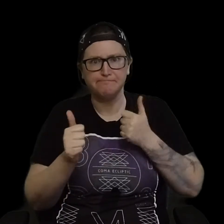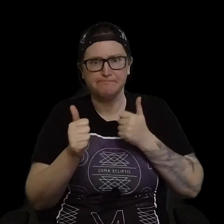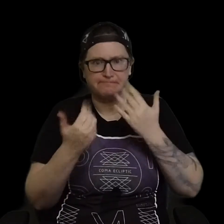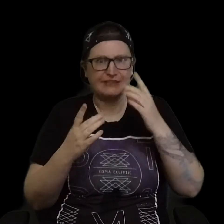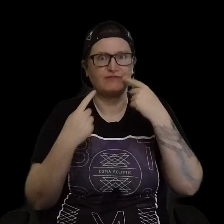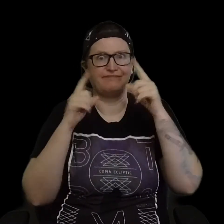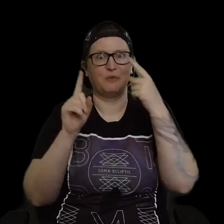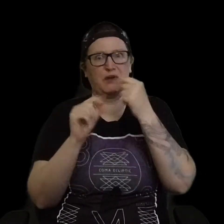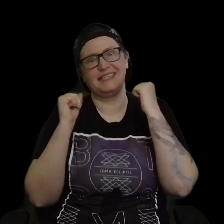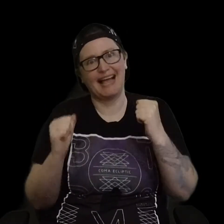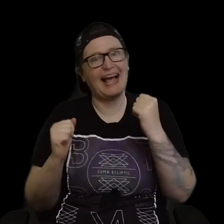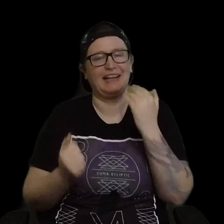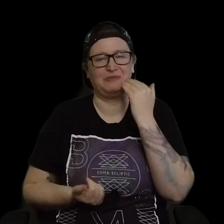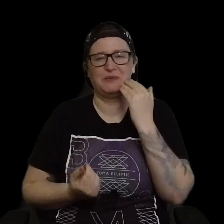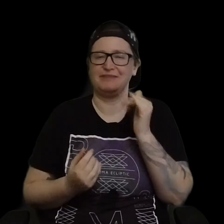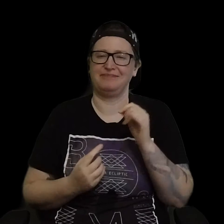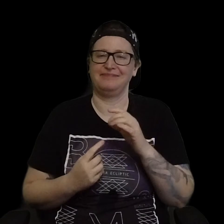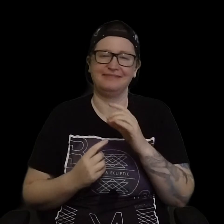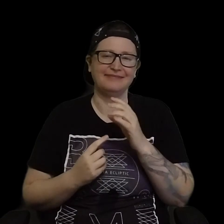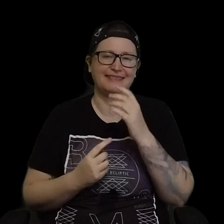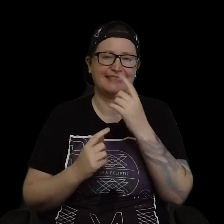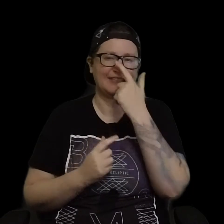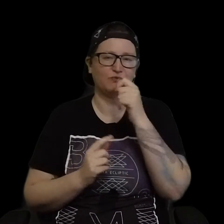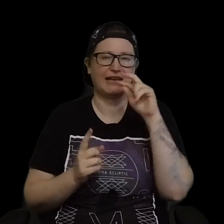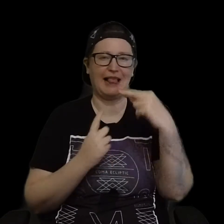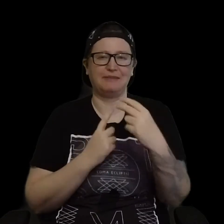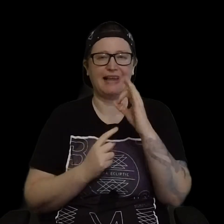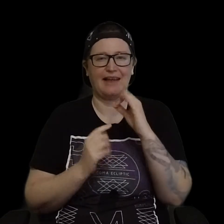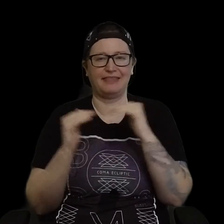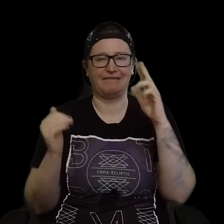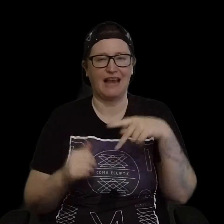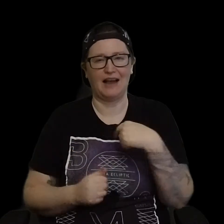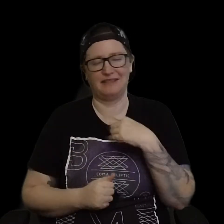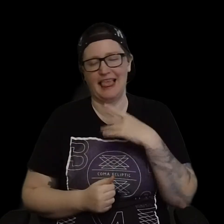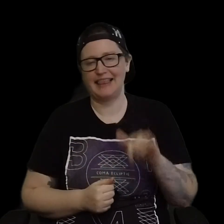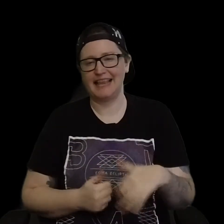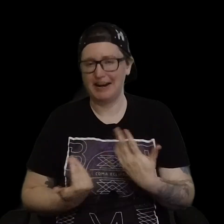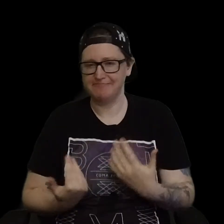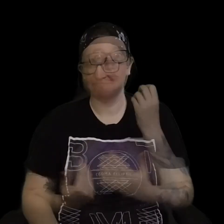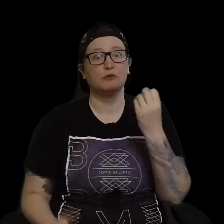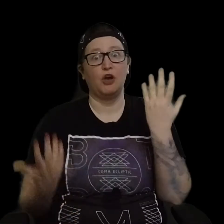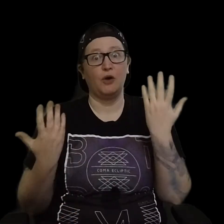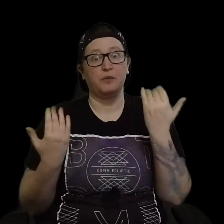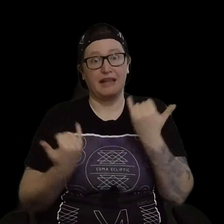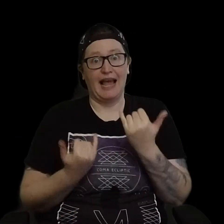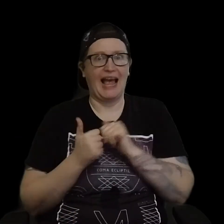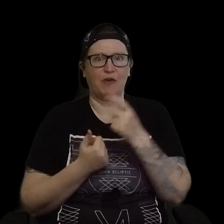that you want to level up so you really want to try to get these goals and then you get to level up which is really nice it's an interesting perspective on the level up I really like that